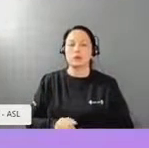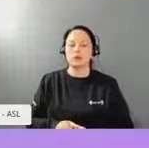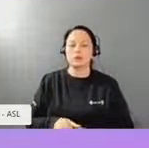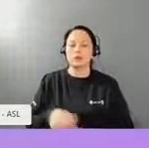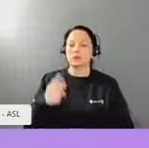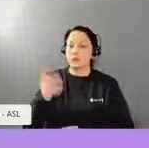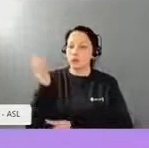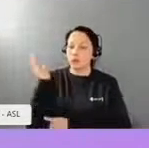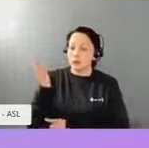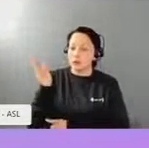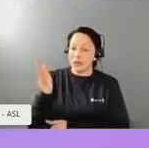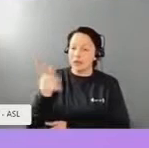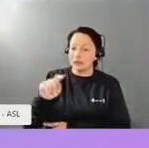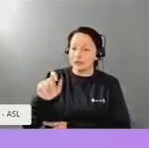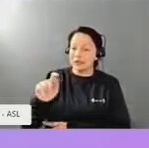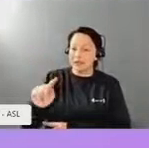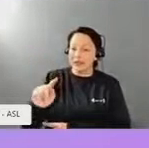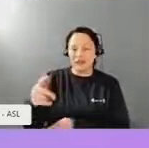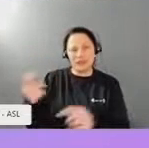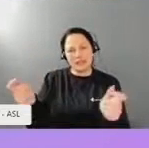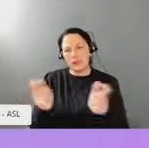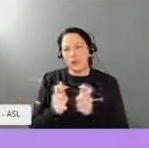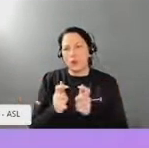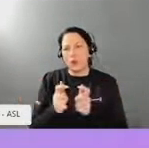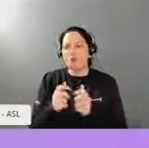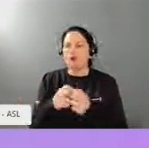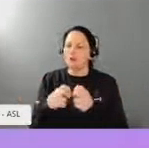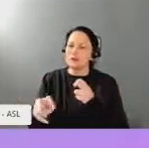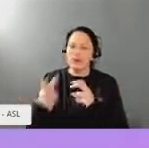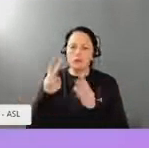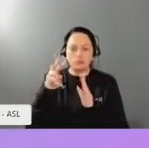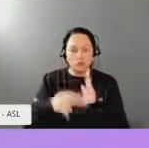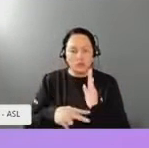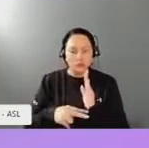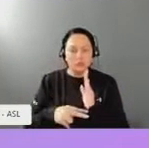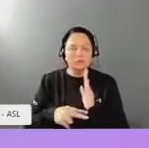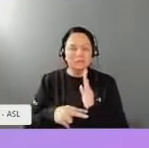this big wall of text that people are supposed to be reading while you're talking? Are you